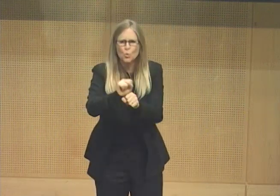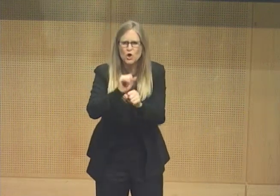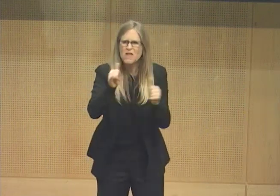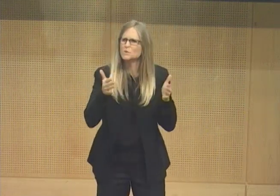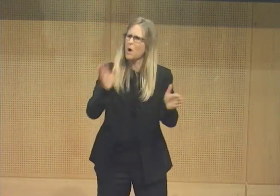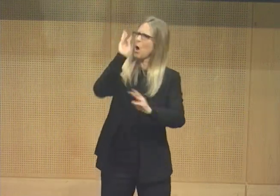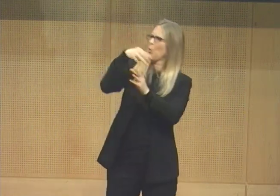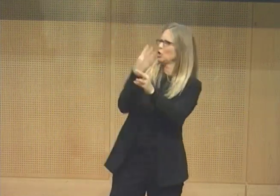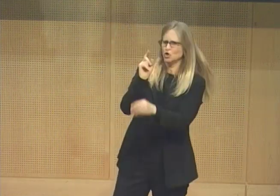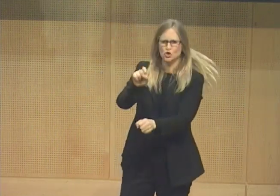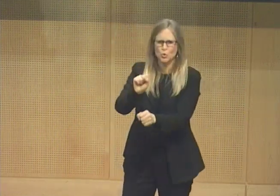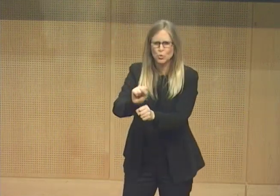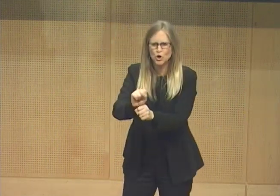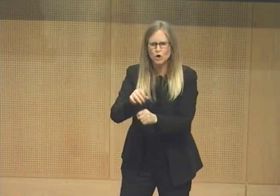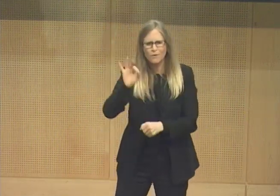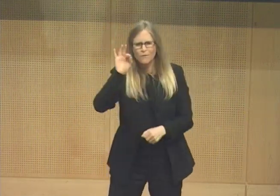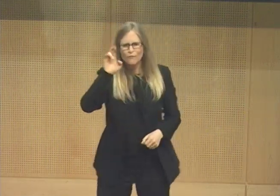What is everyday person?